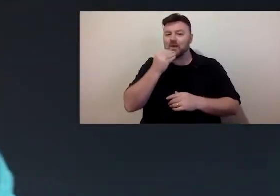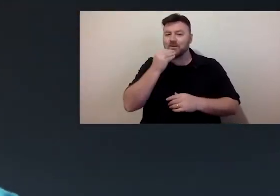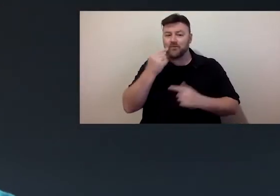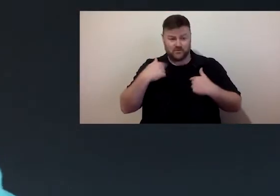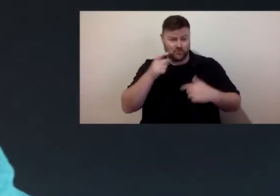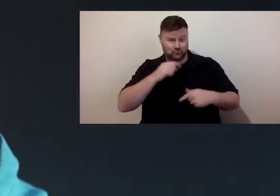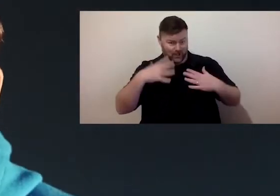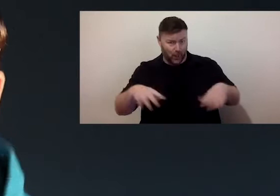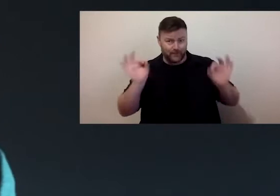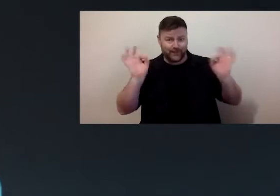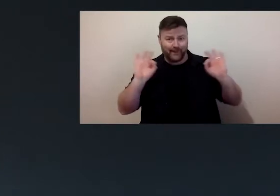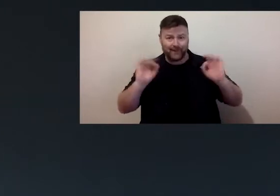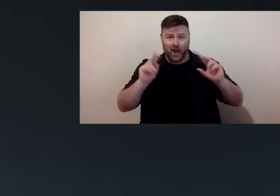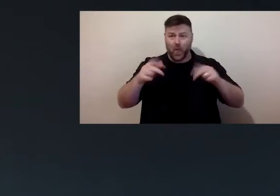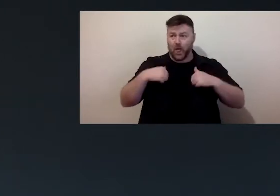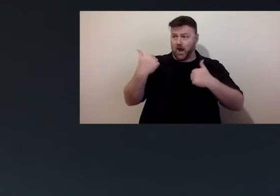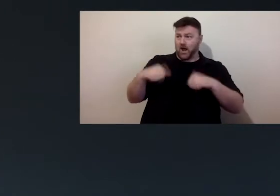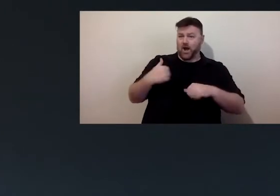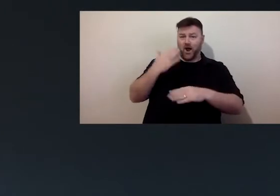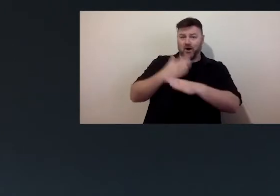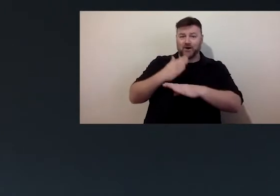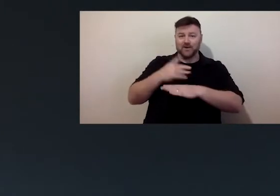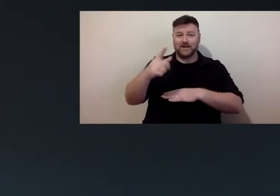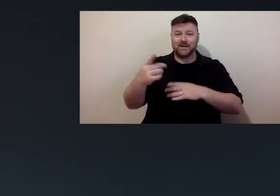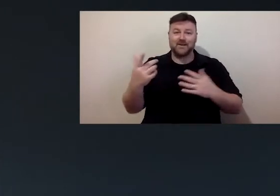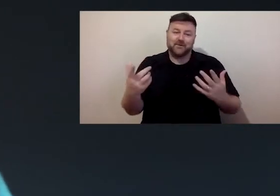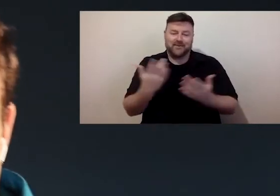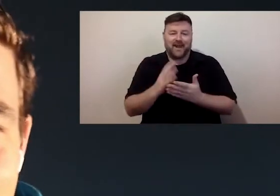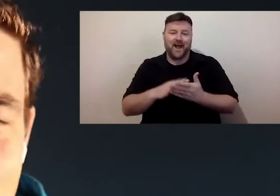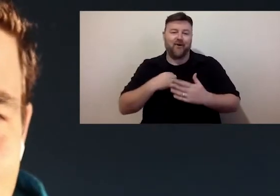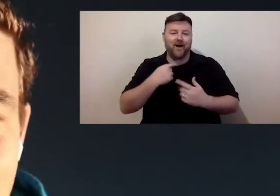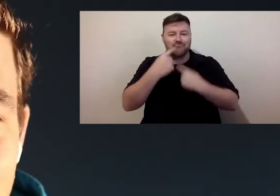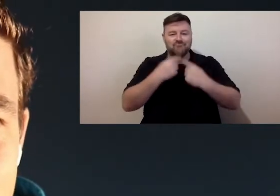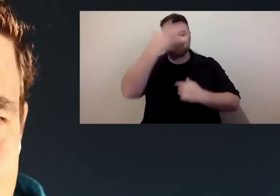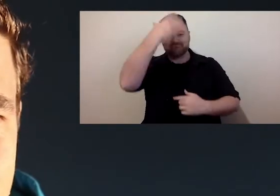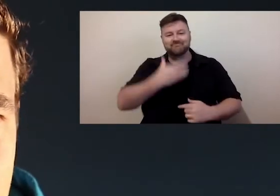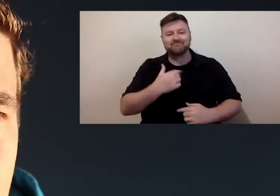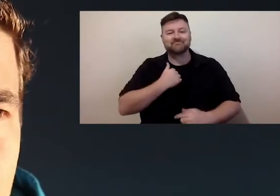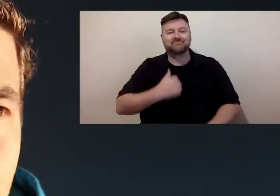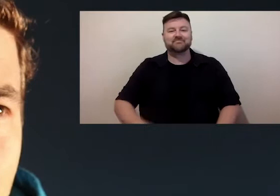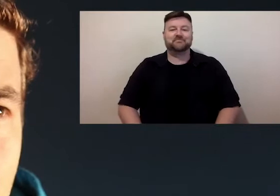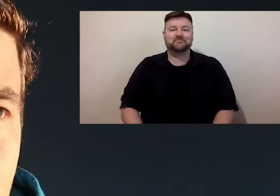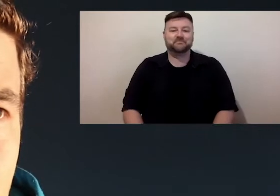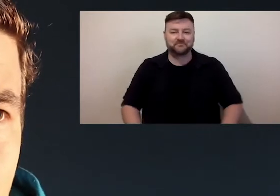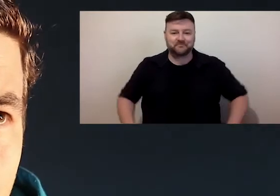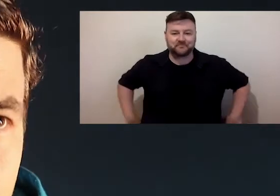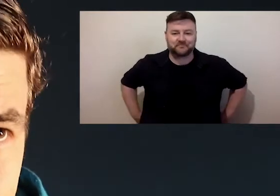didn't look like I worked there. So that's probably the best I can do to describe myself...!